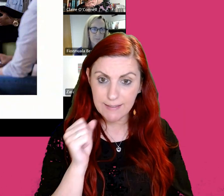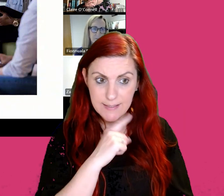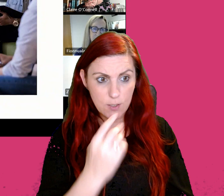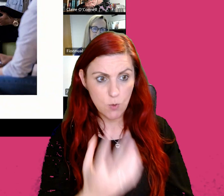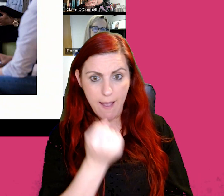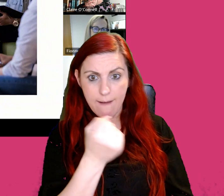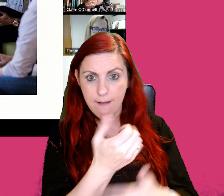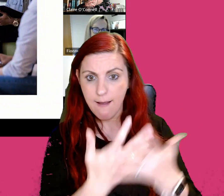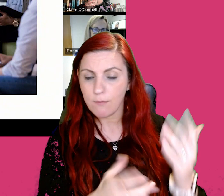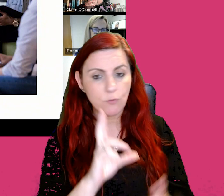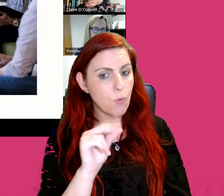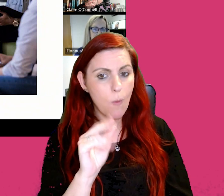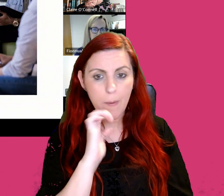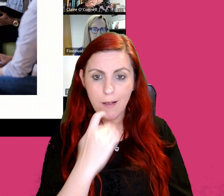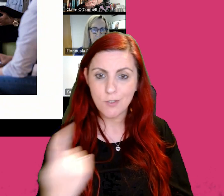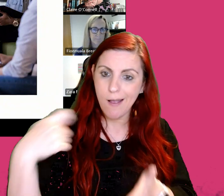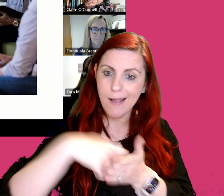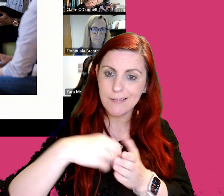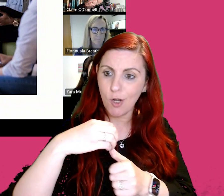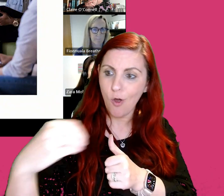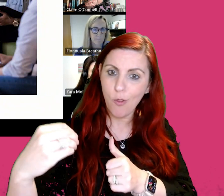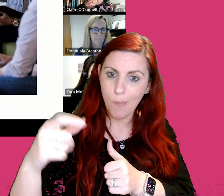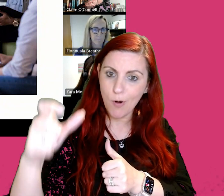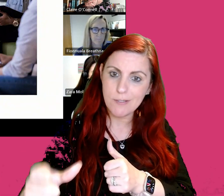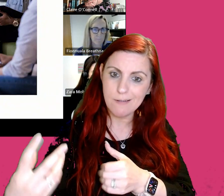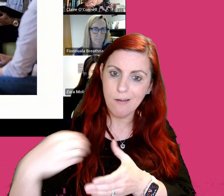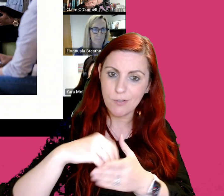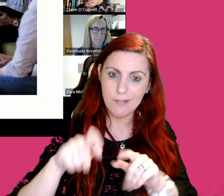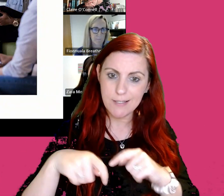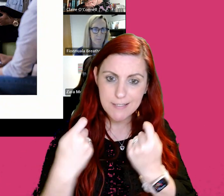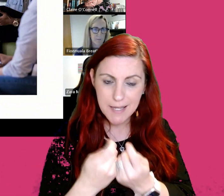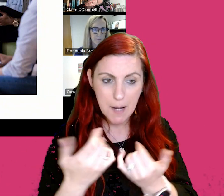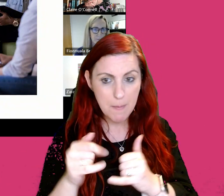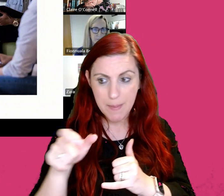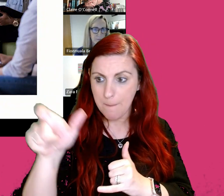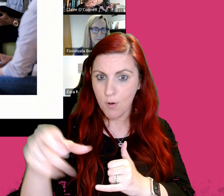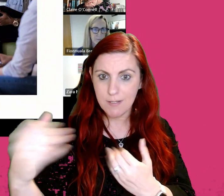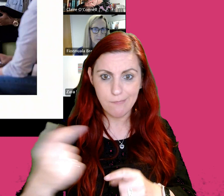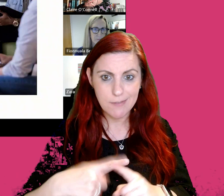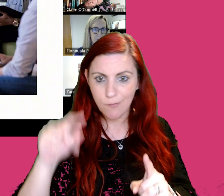partner to your um Team somebody who maybe has a different perspective but it's really important to